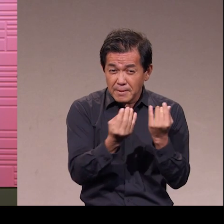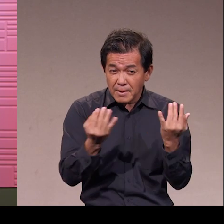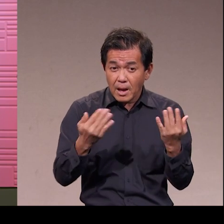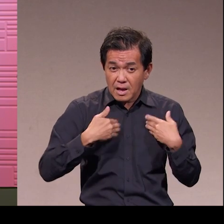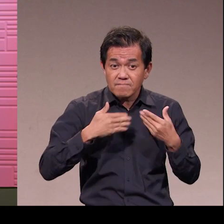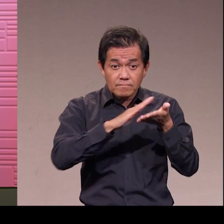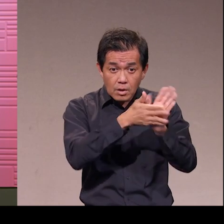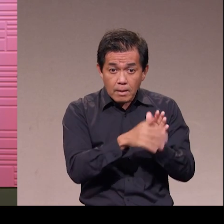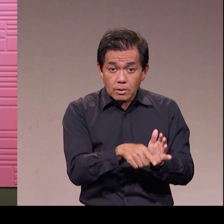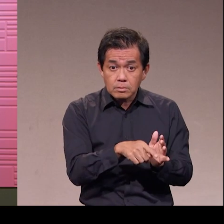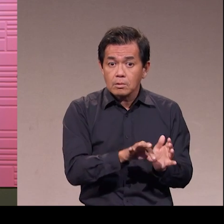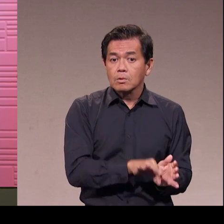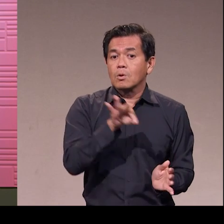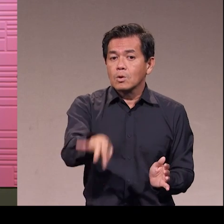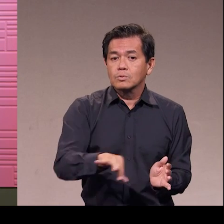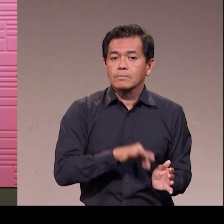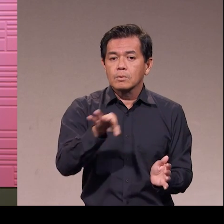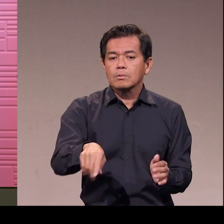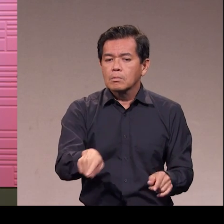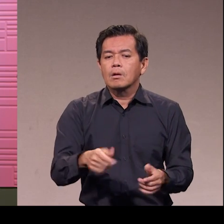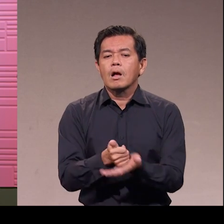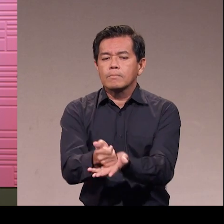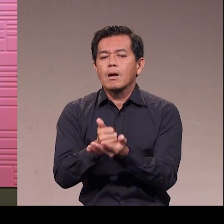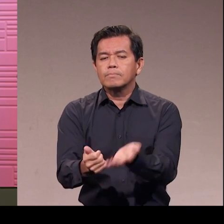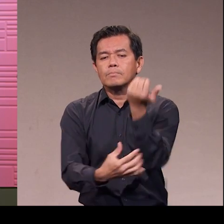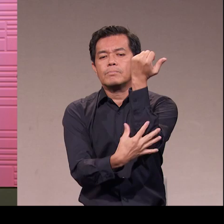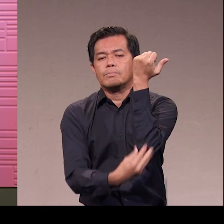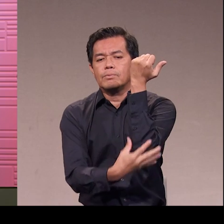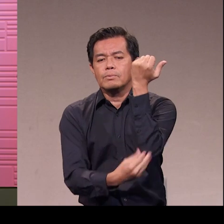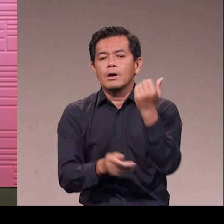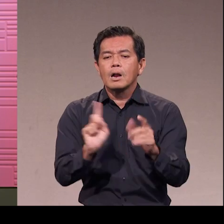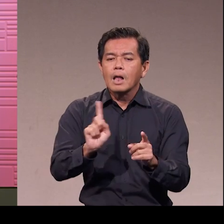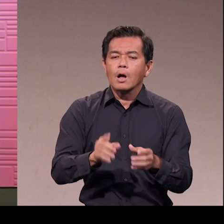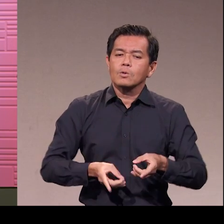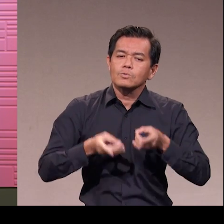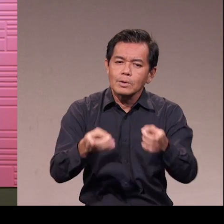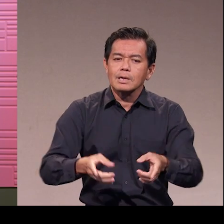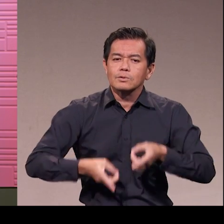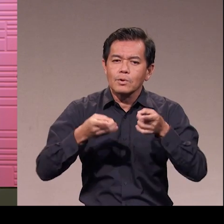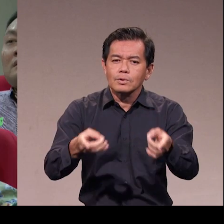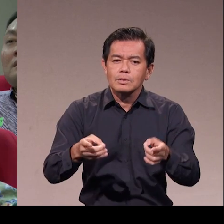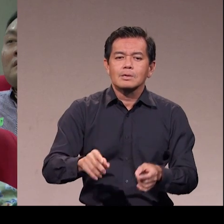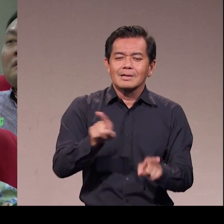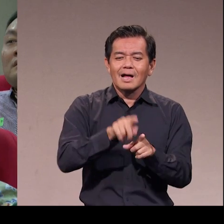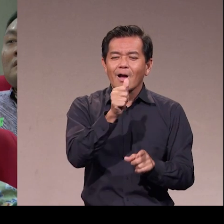through donations and auctions.